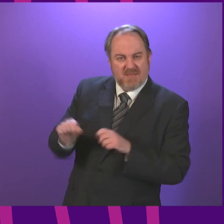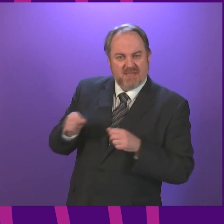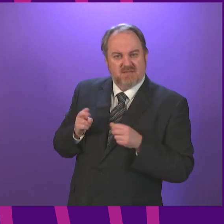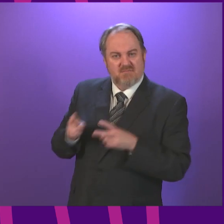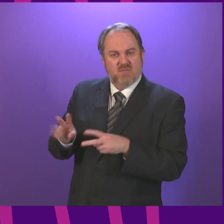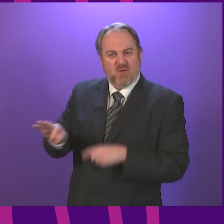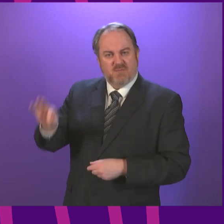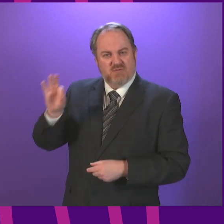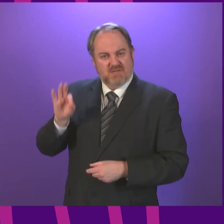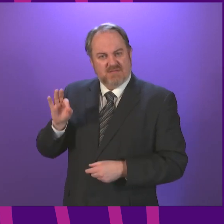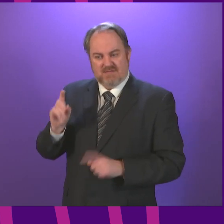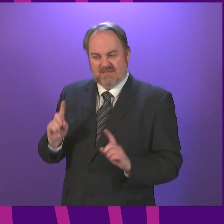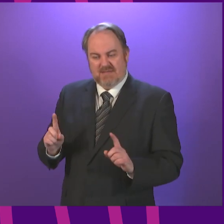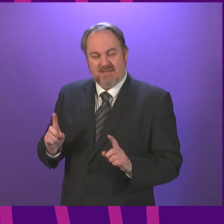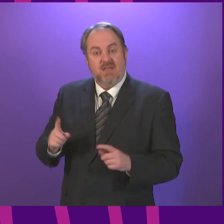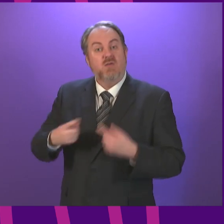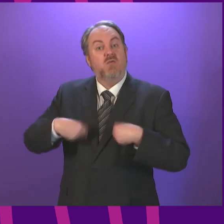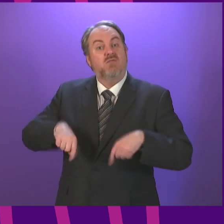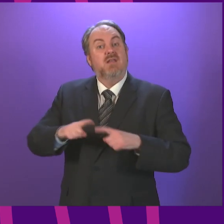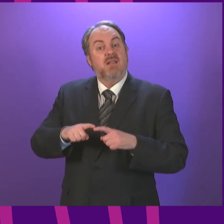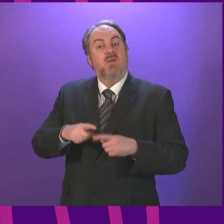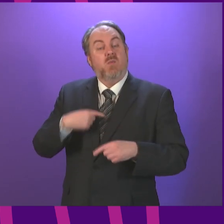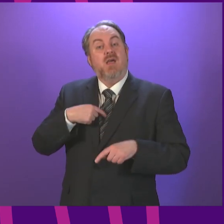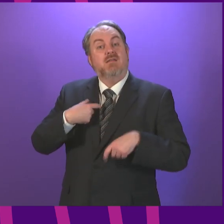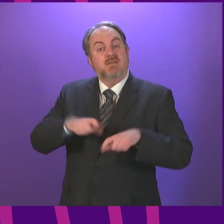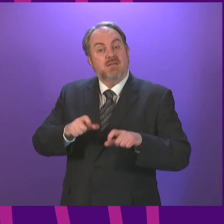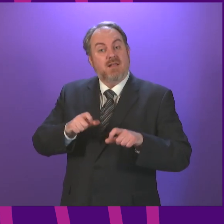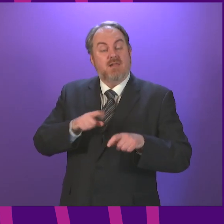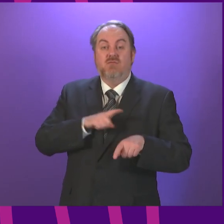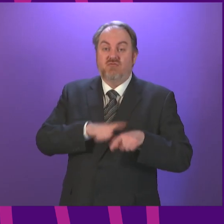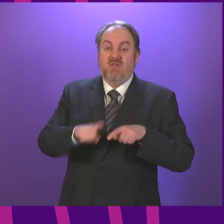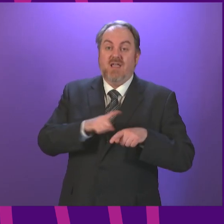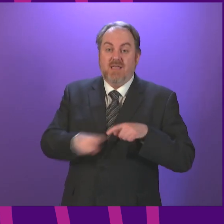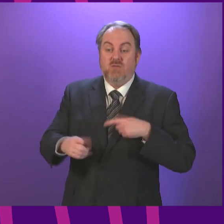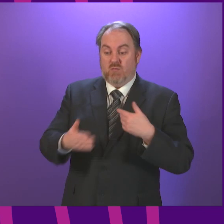been proposed that addresses the issues that the project aims to resolve, but I know that